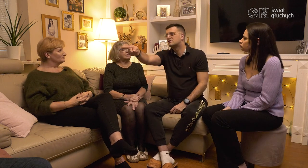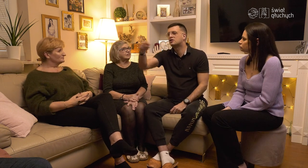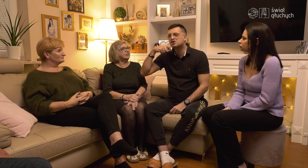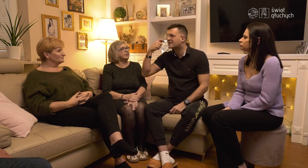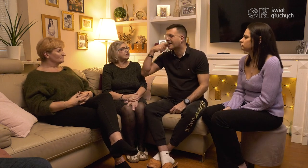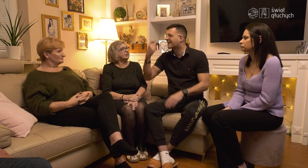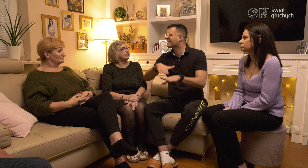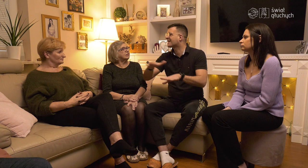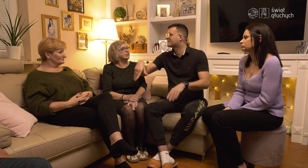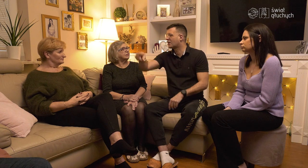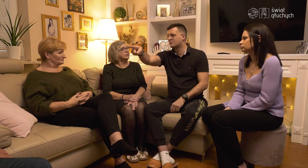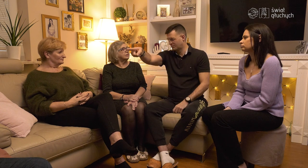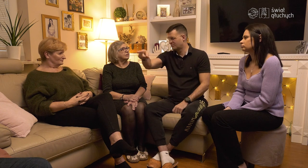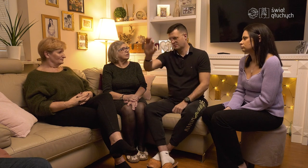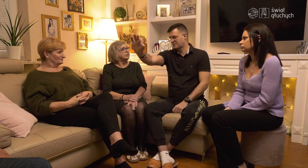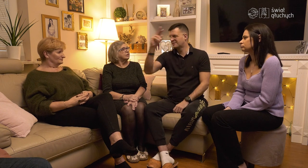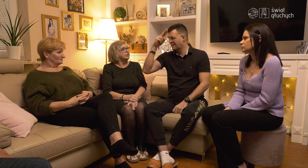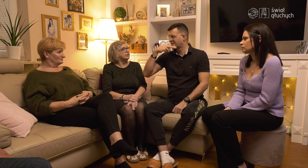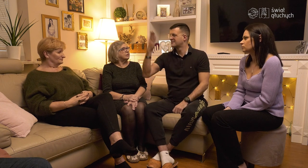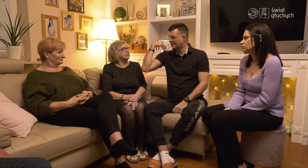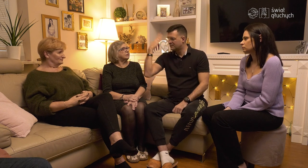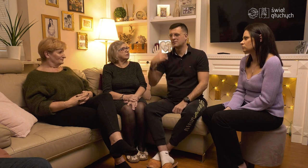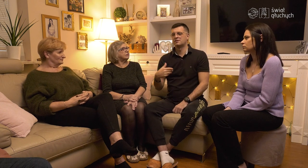[Rafał]: My grandfather, from Radom (my dad's dad),